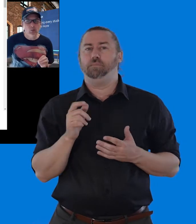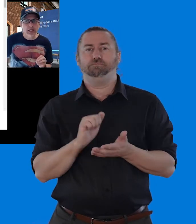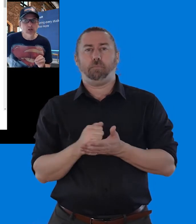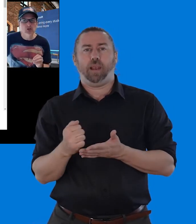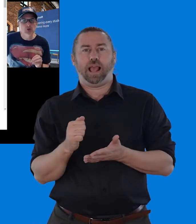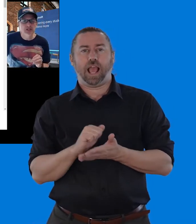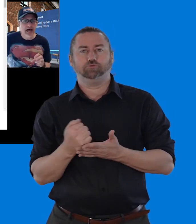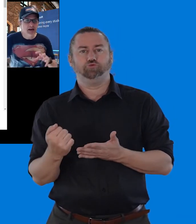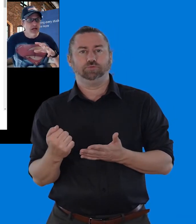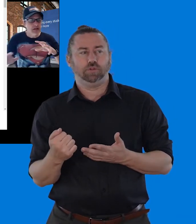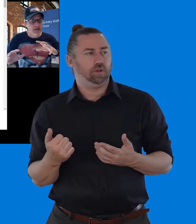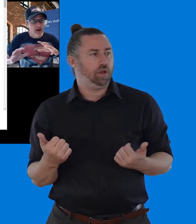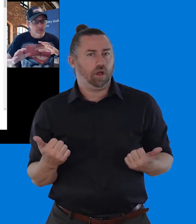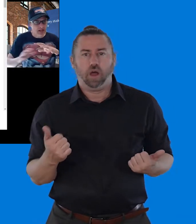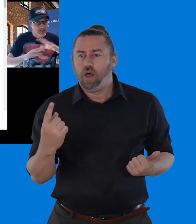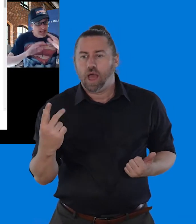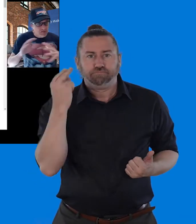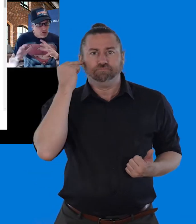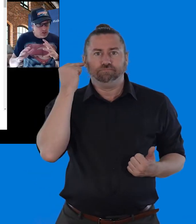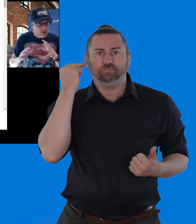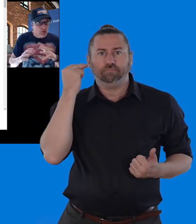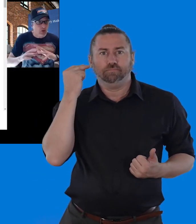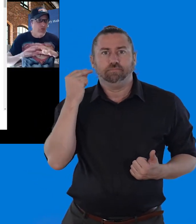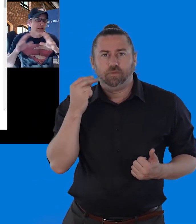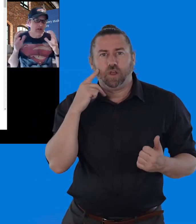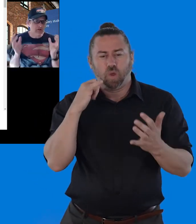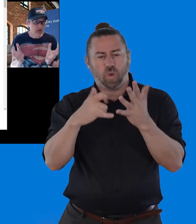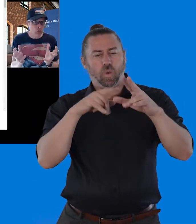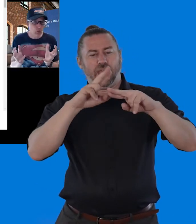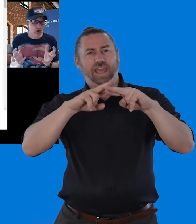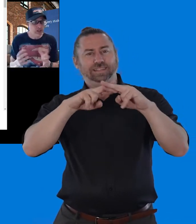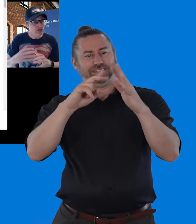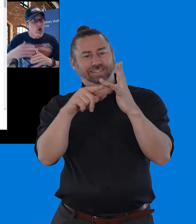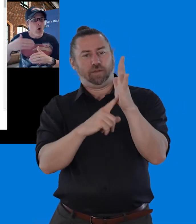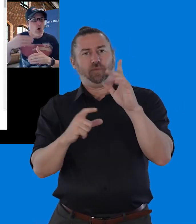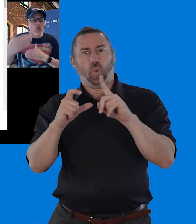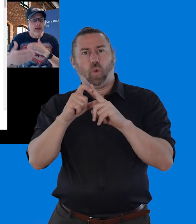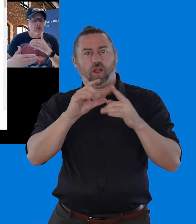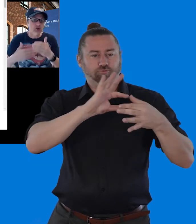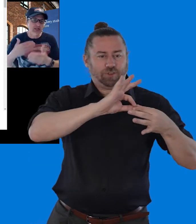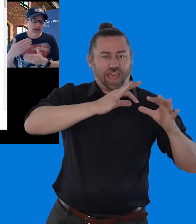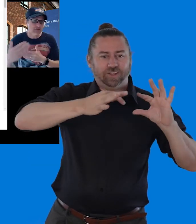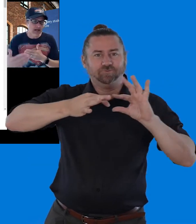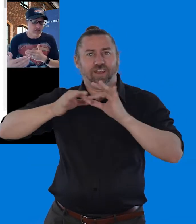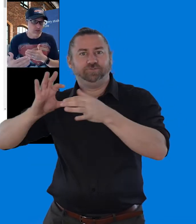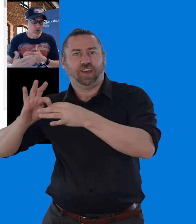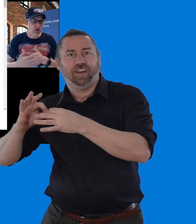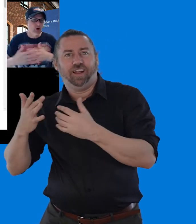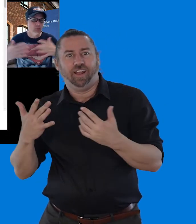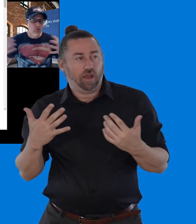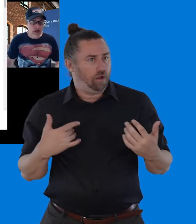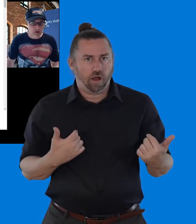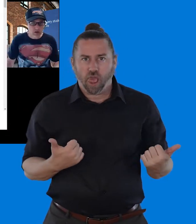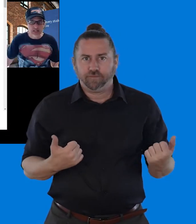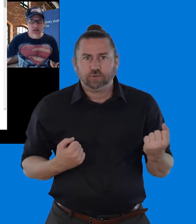We can choose to have that scaffolded support around individual words, or we can choose to have that support right across